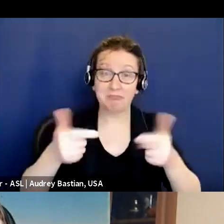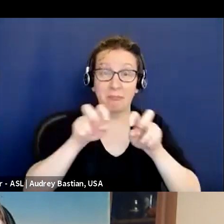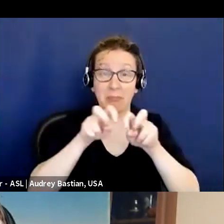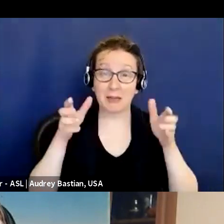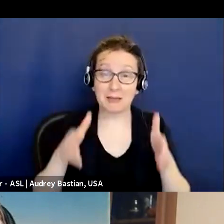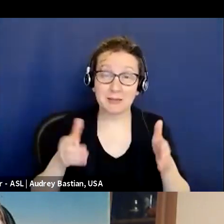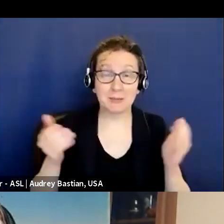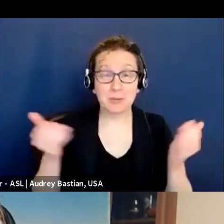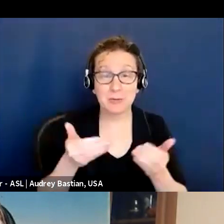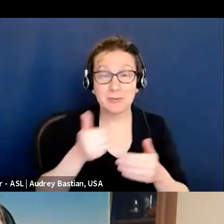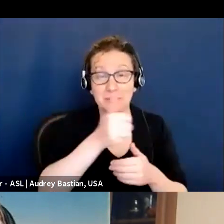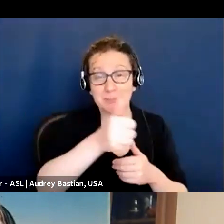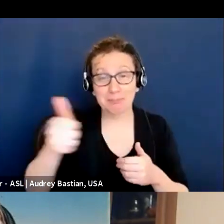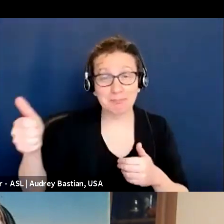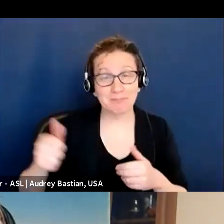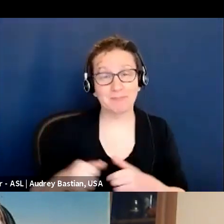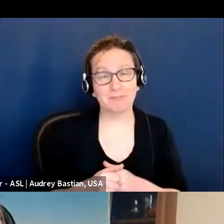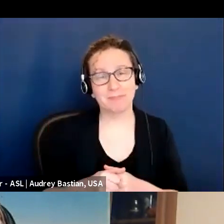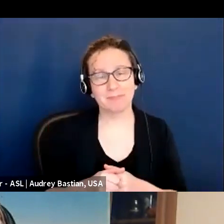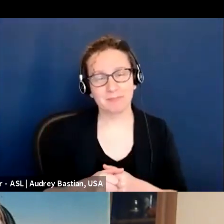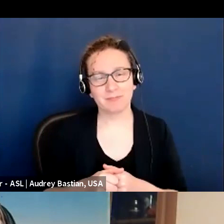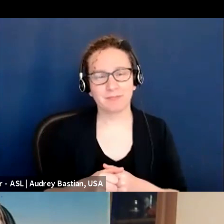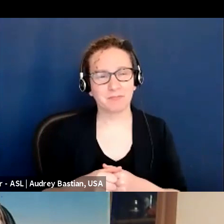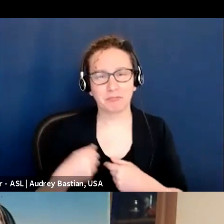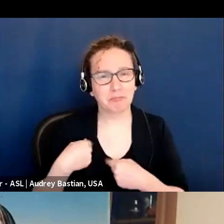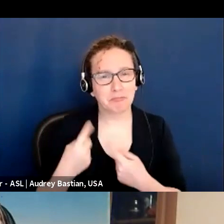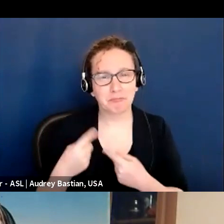And so introduce yourself and kind of what you're up to these days.